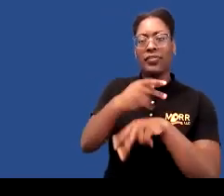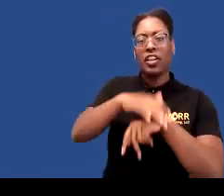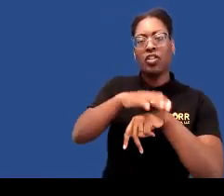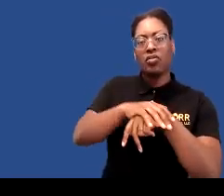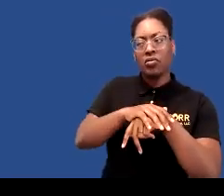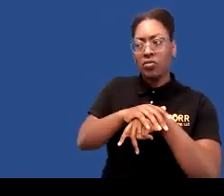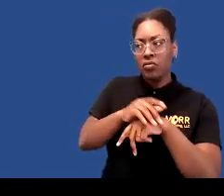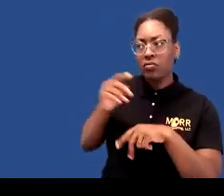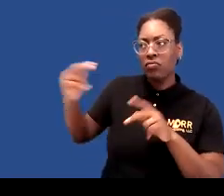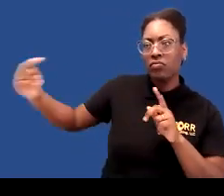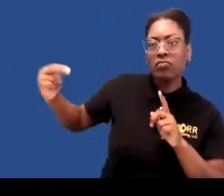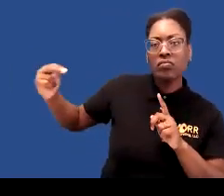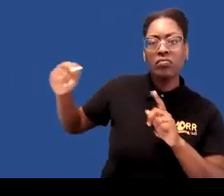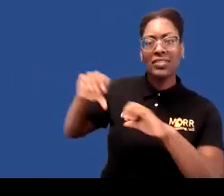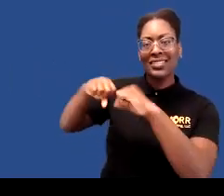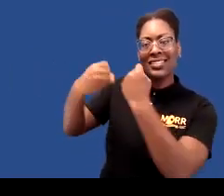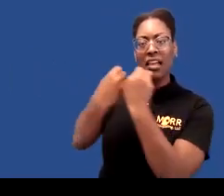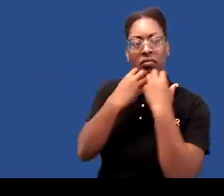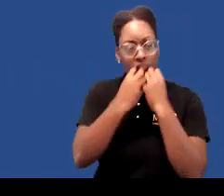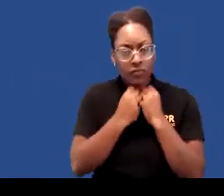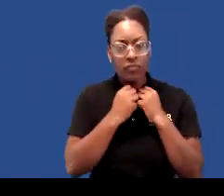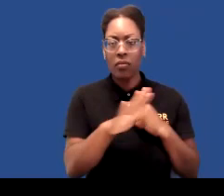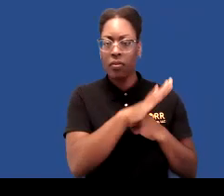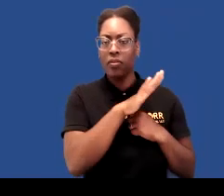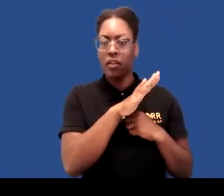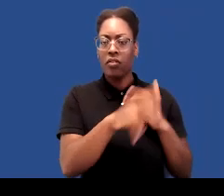when they can't adhere to that standard discourse,